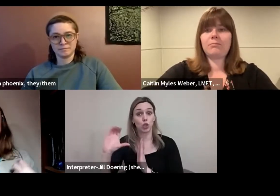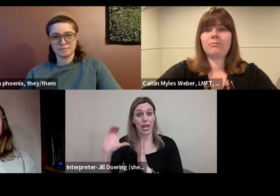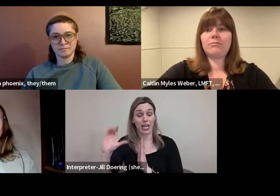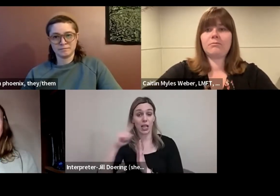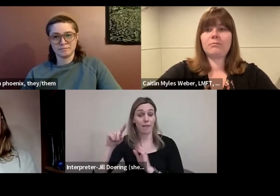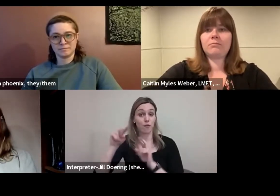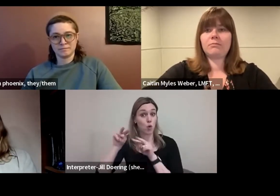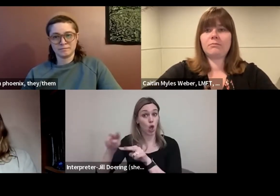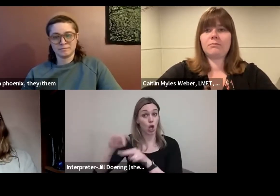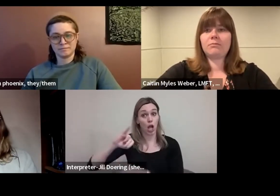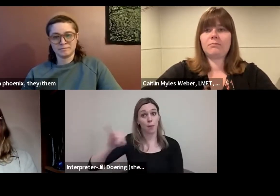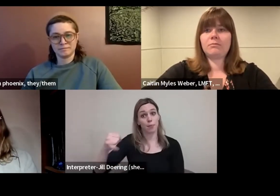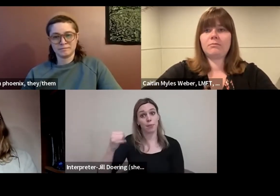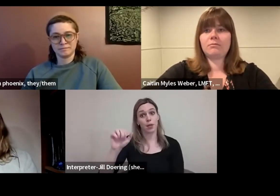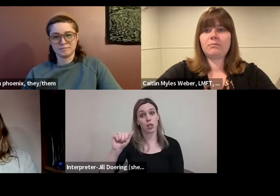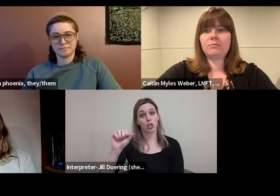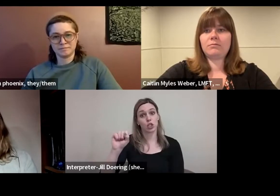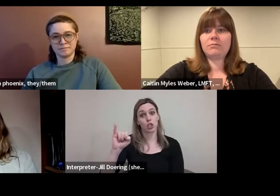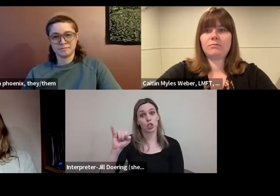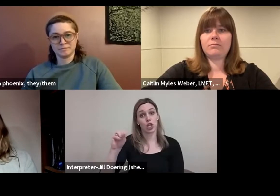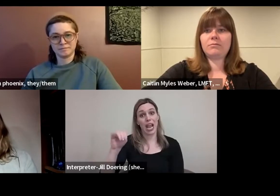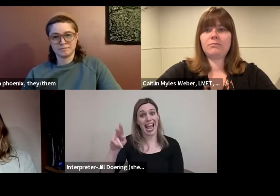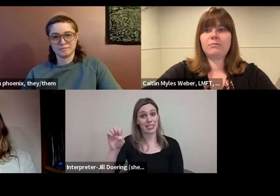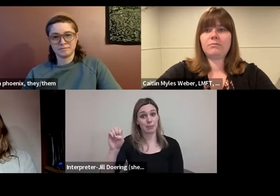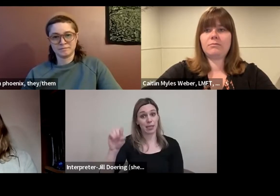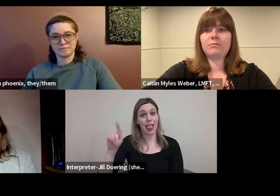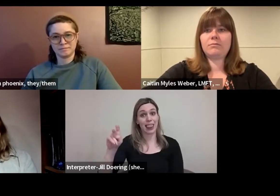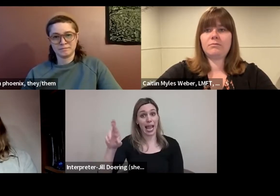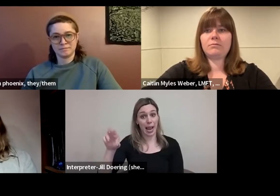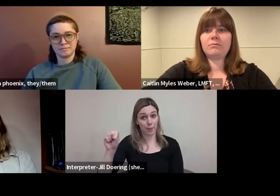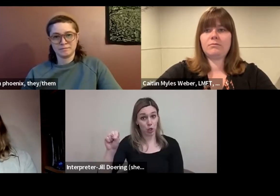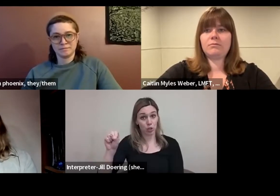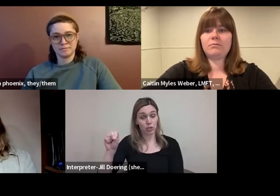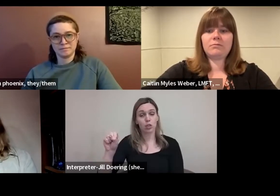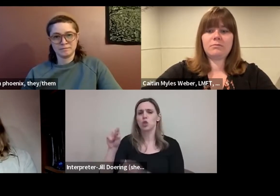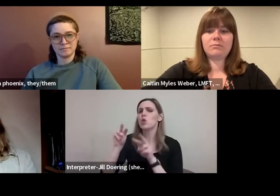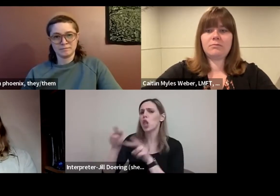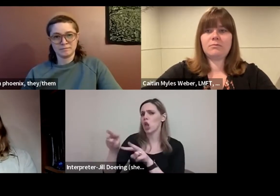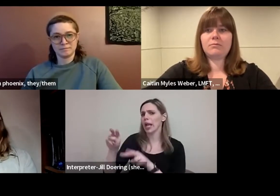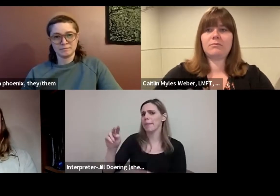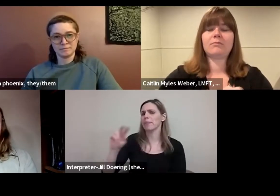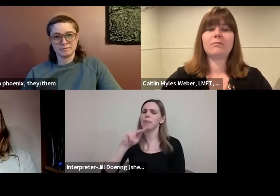you can find some of the basic ideas of my own personal model. Not all of 'em,